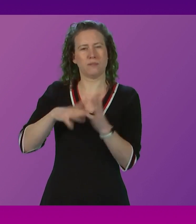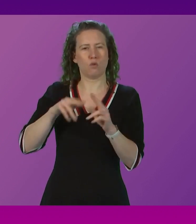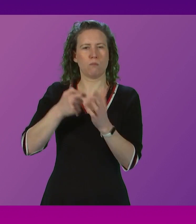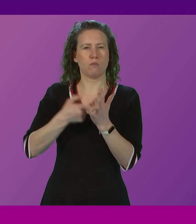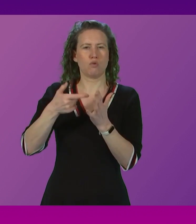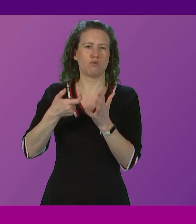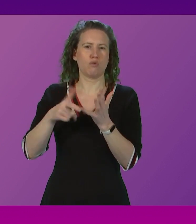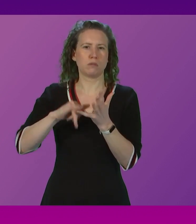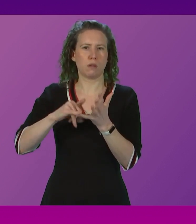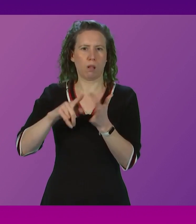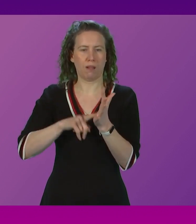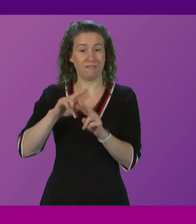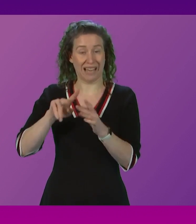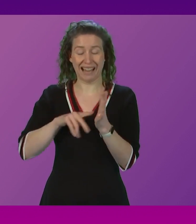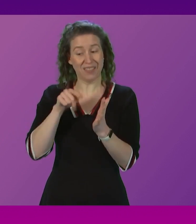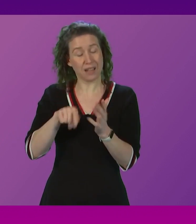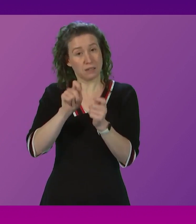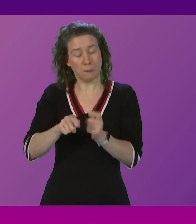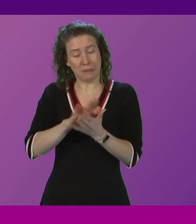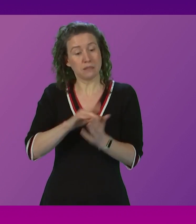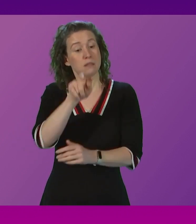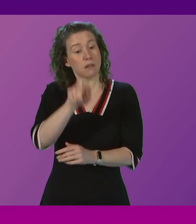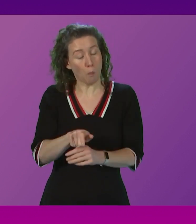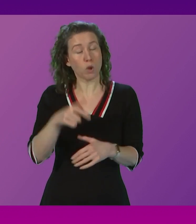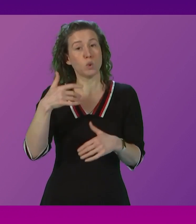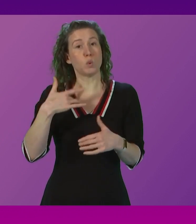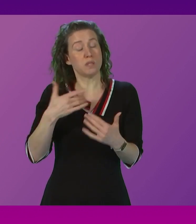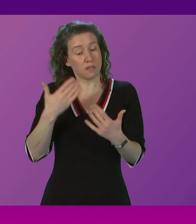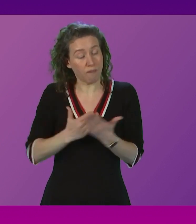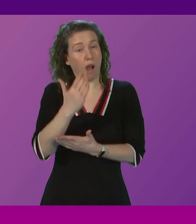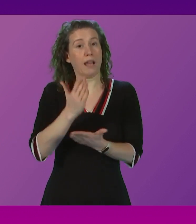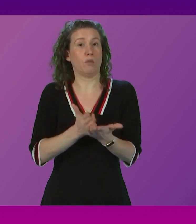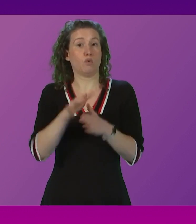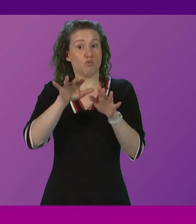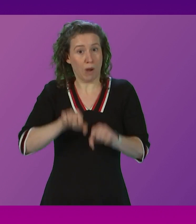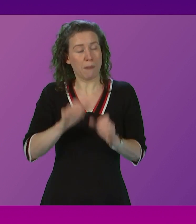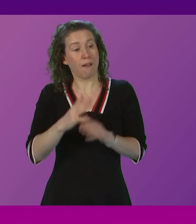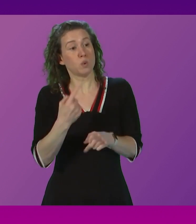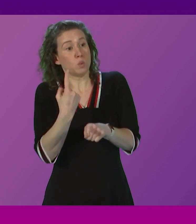prevented the situation in which a survivor of rape would have to refer to their rapist as “she”.